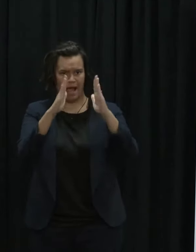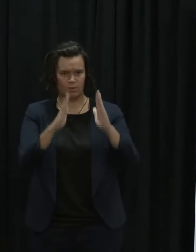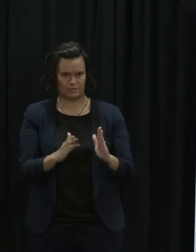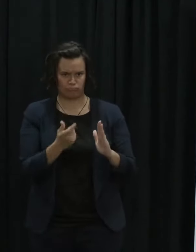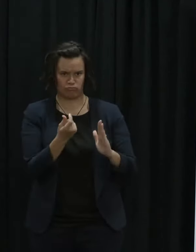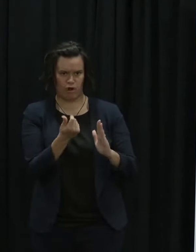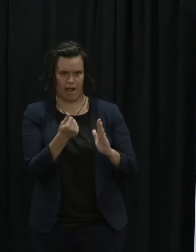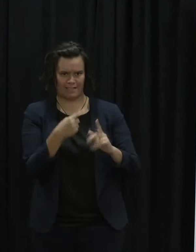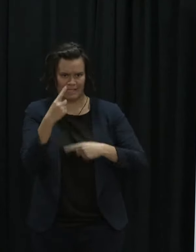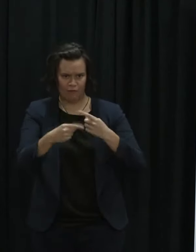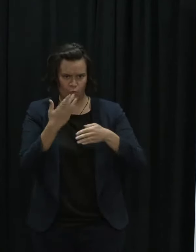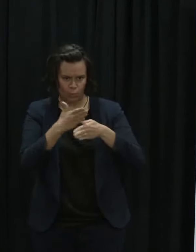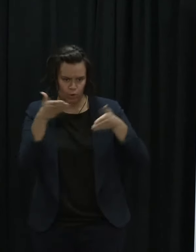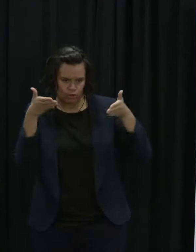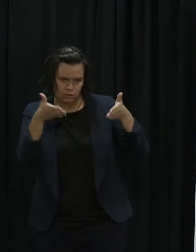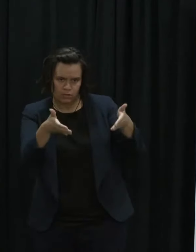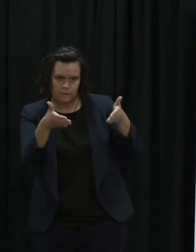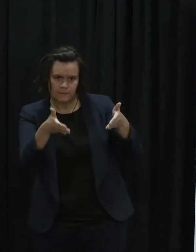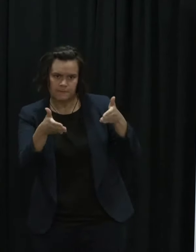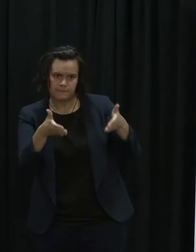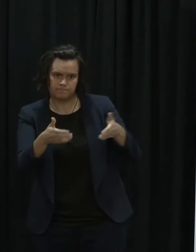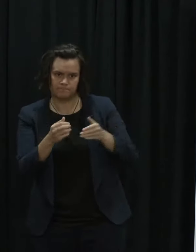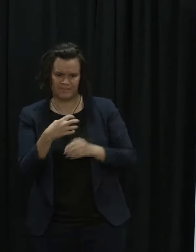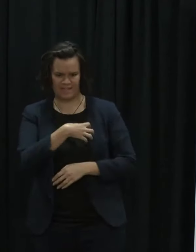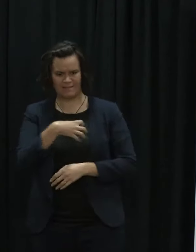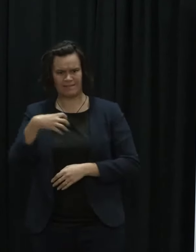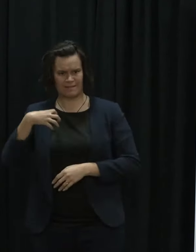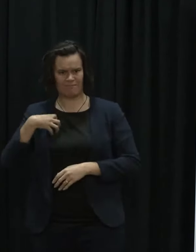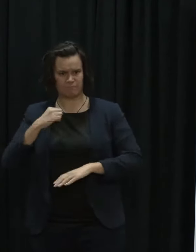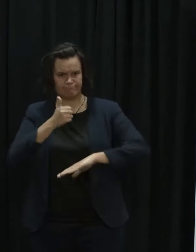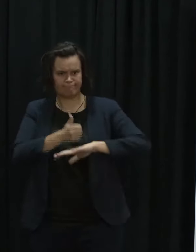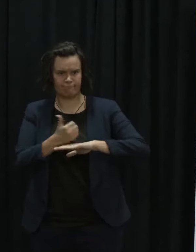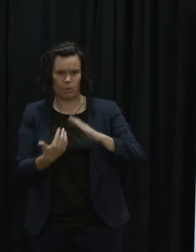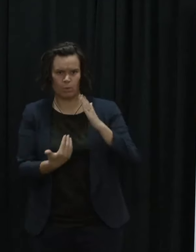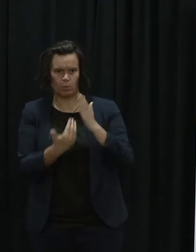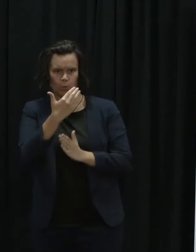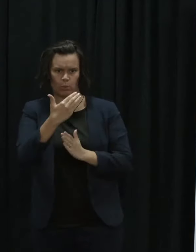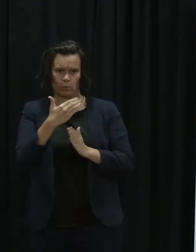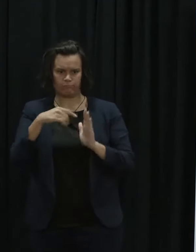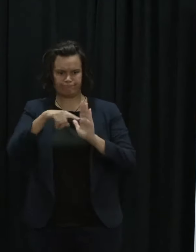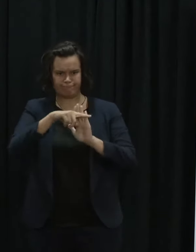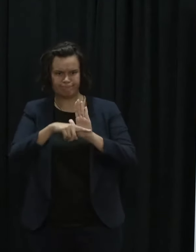I am not resigned to anything and that's why we keep doing all that we do on housin.